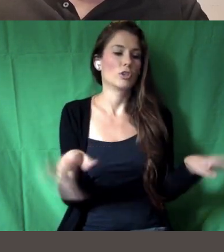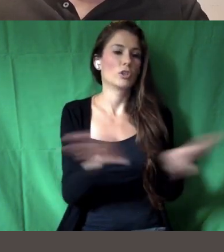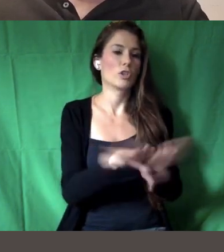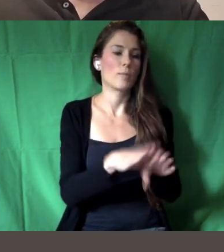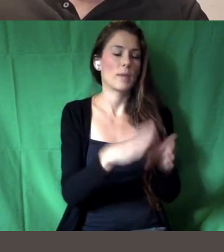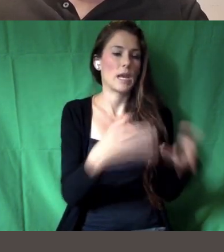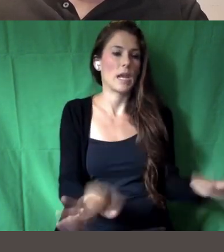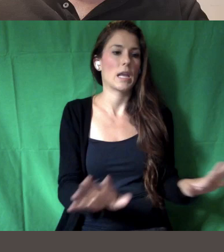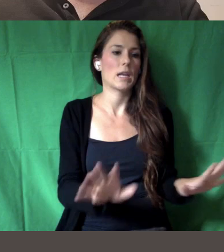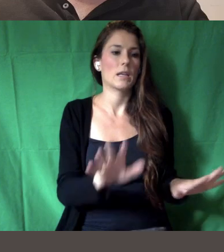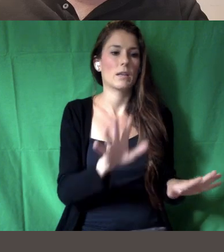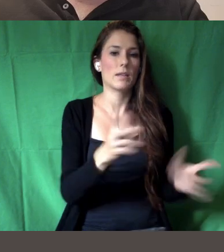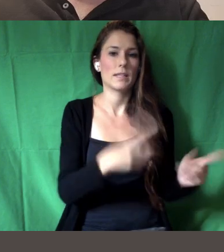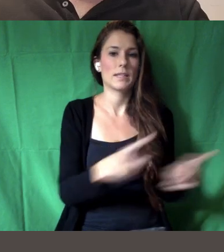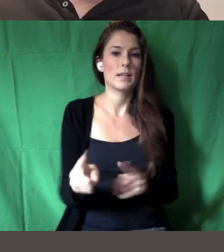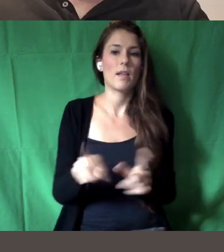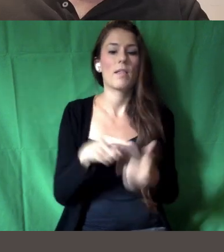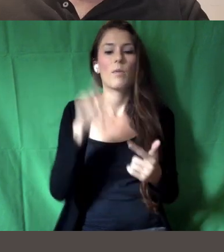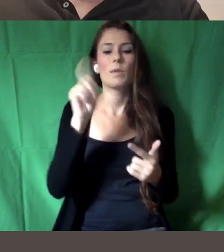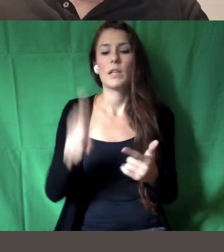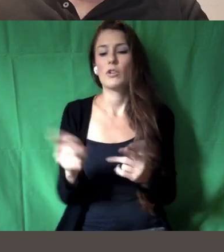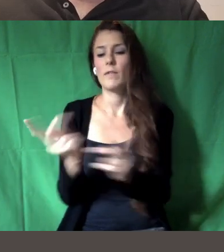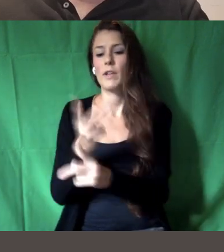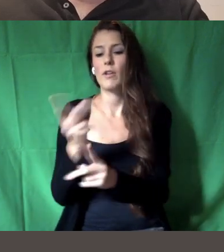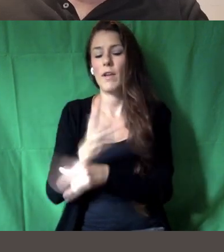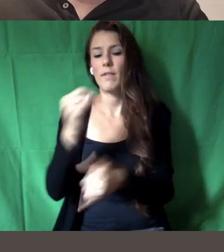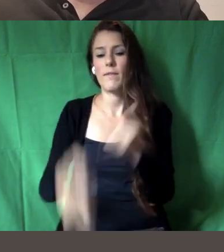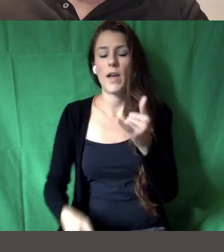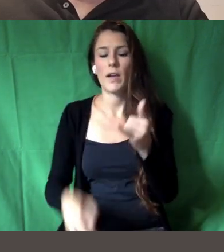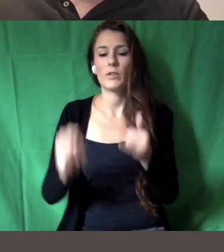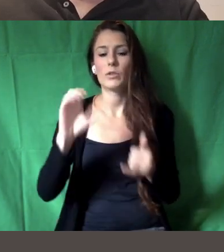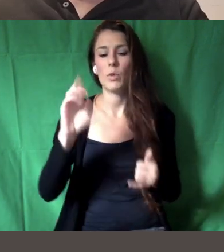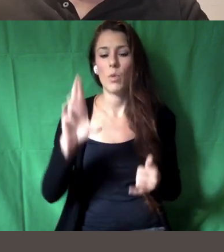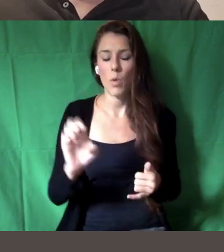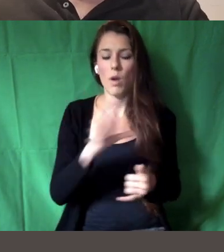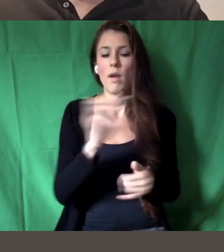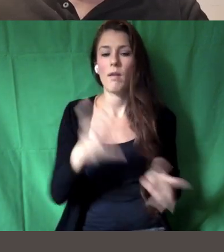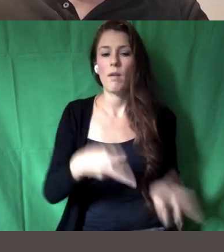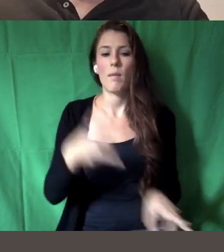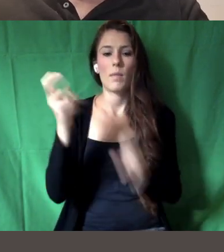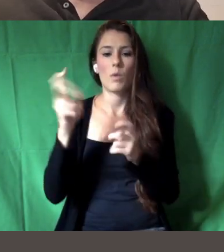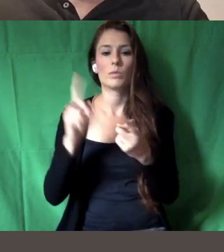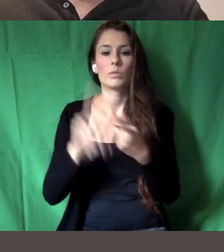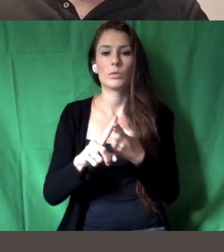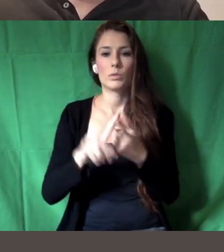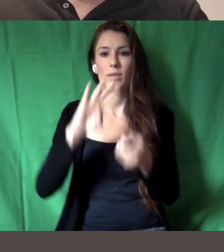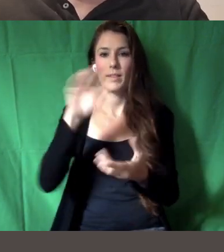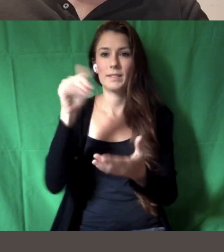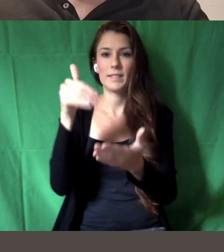finish with all instances, we need to calculate the final scores and upload them to the central